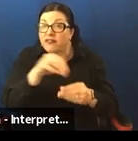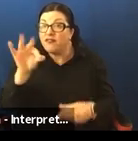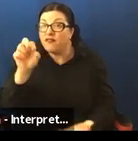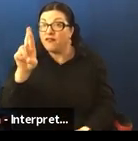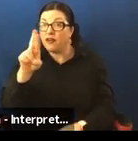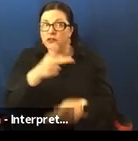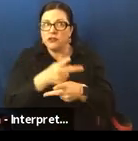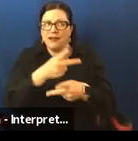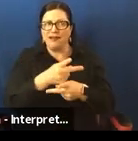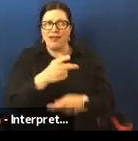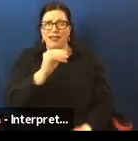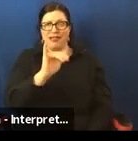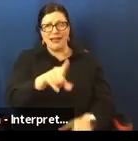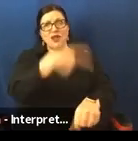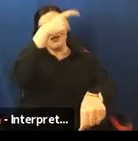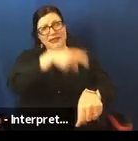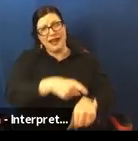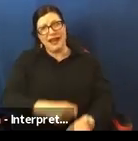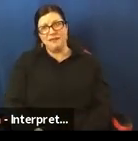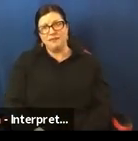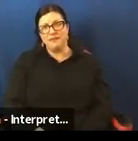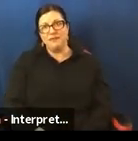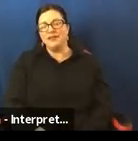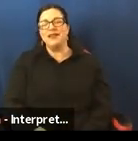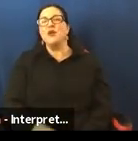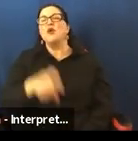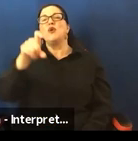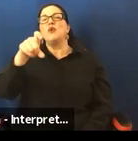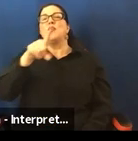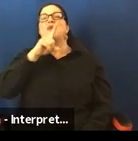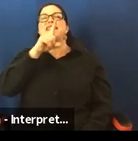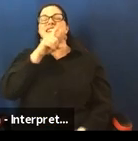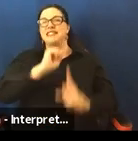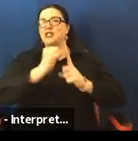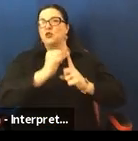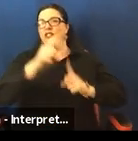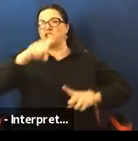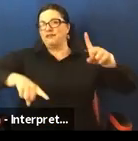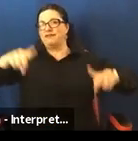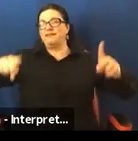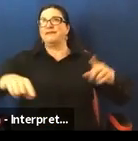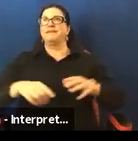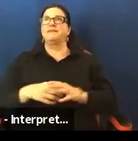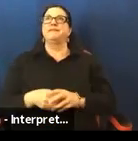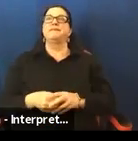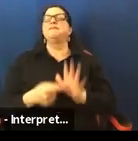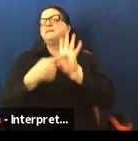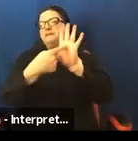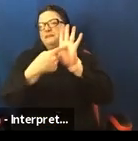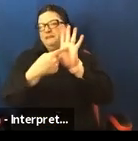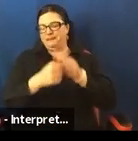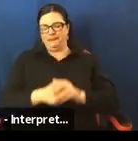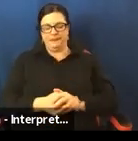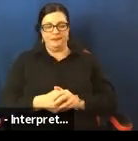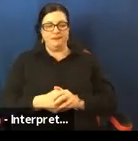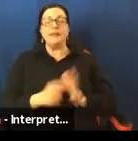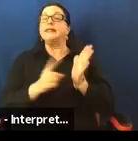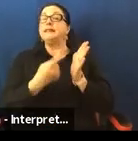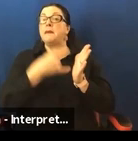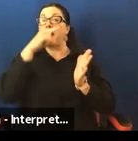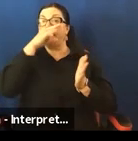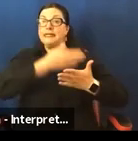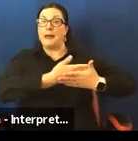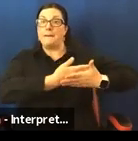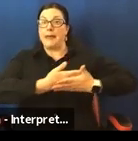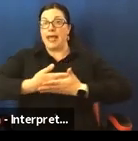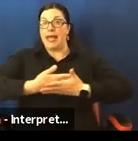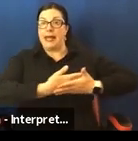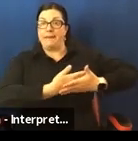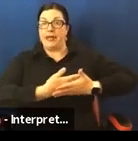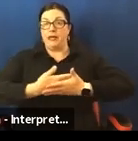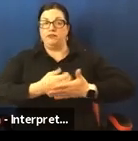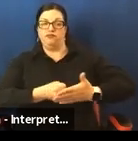Jason Williams: And you entered care as a baby. So that's the other thing we have kids that enter care as babies and they they stay in care their entire life or their entire youth.